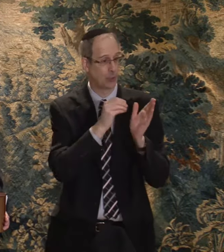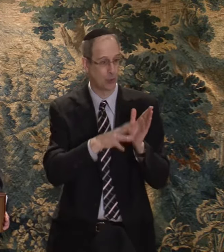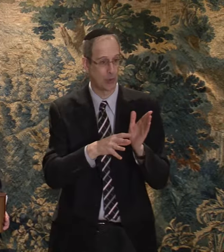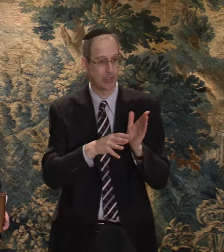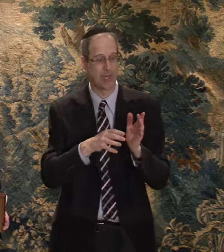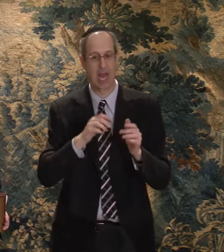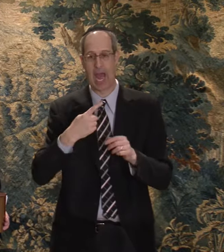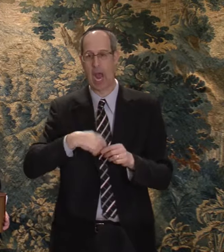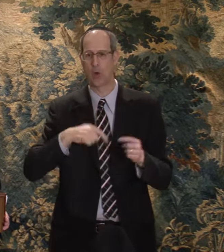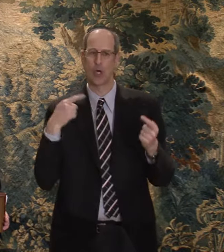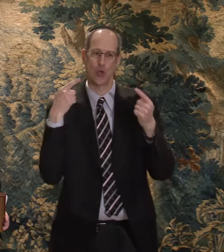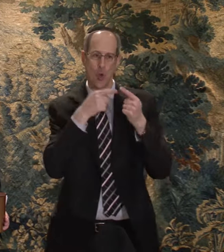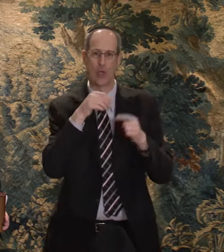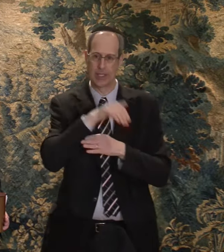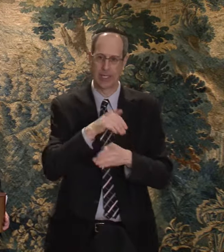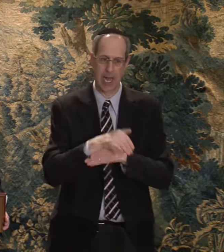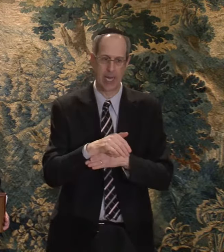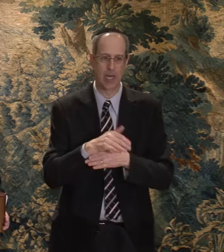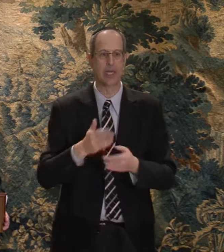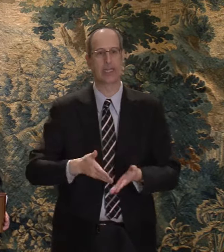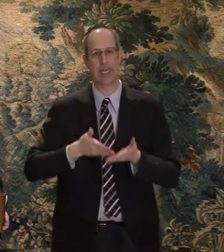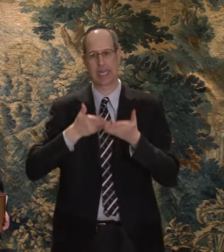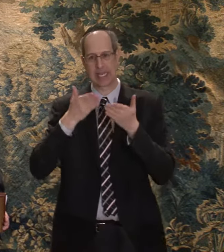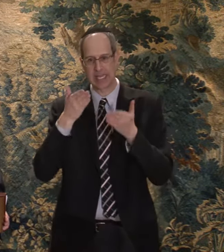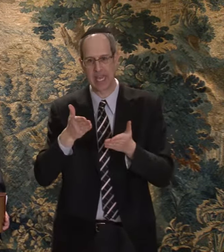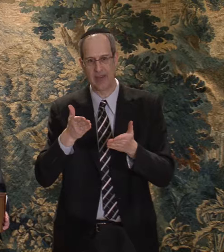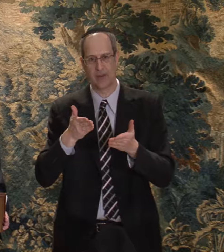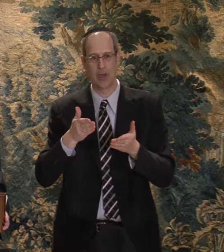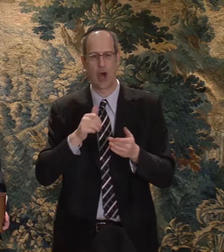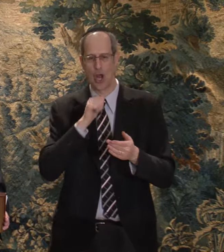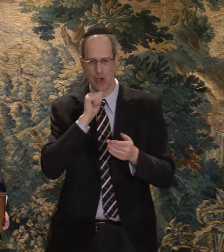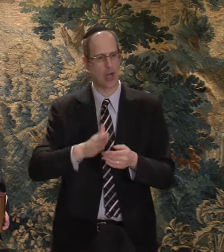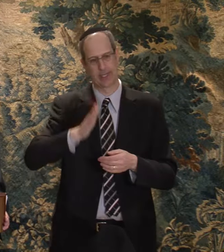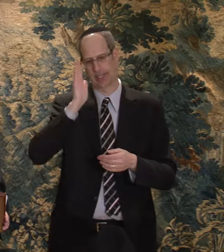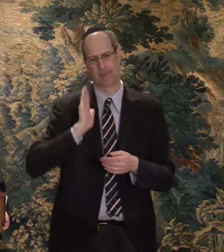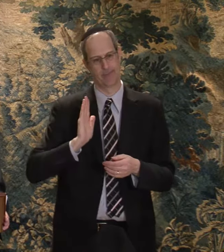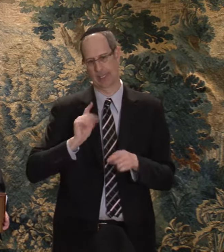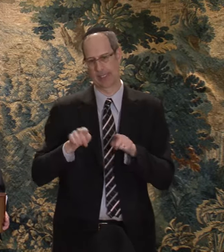tried to accomplish tonight to give as you never gave before because as Rob